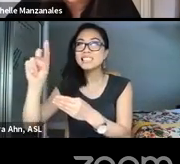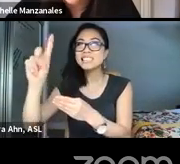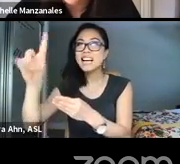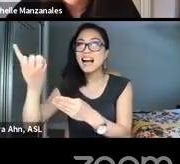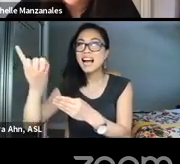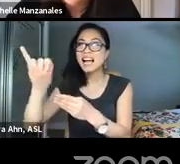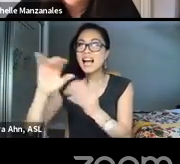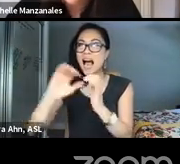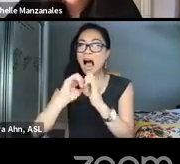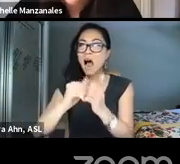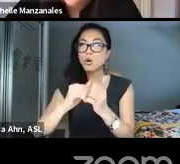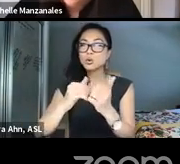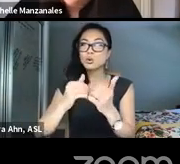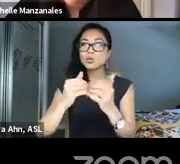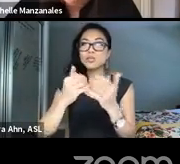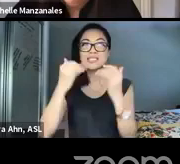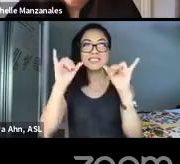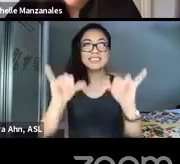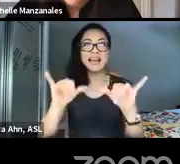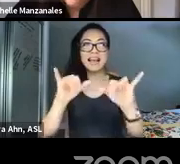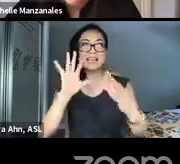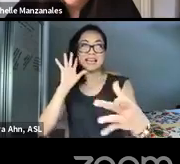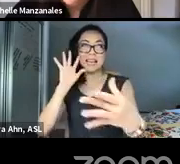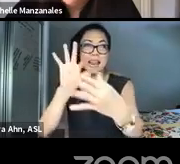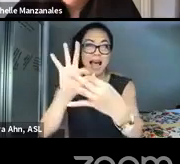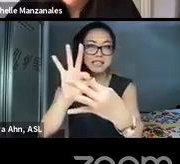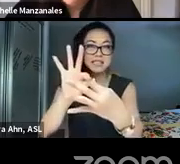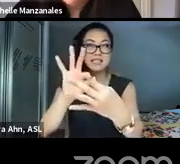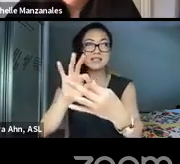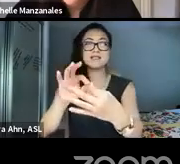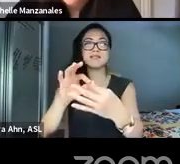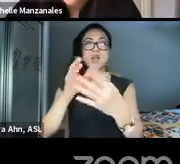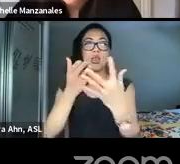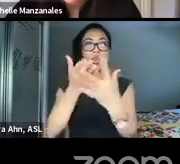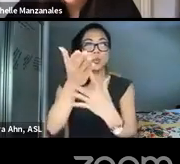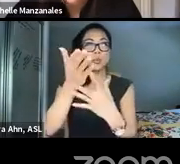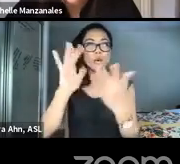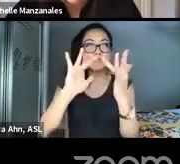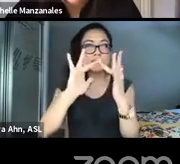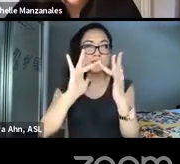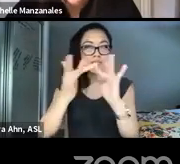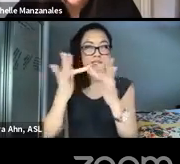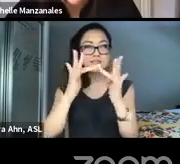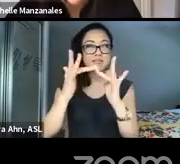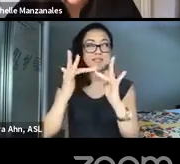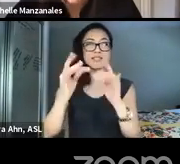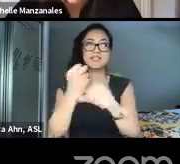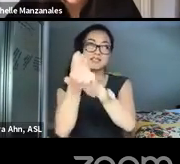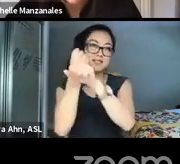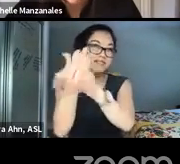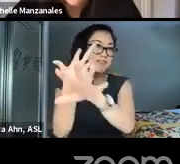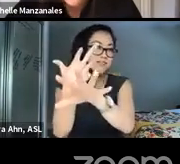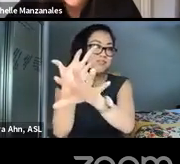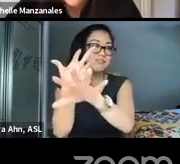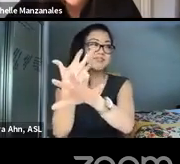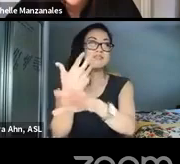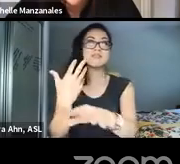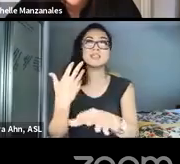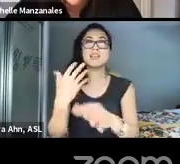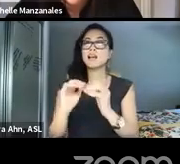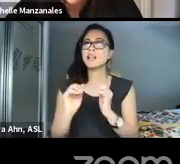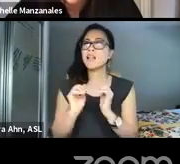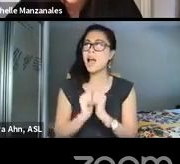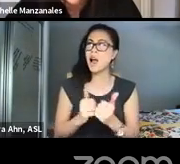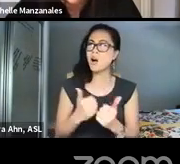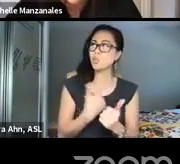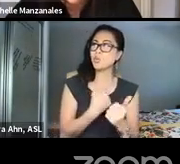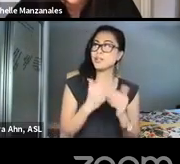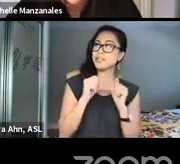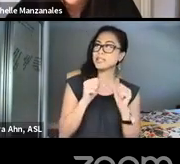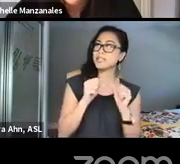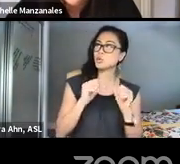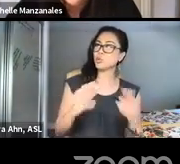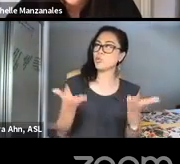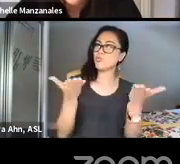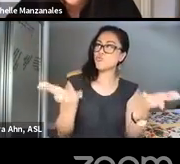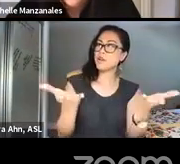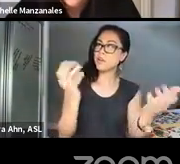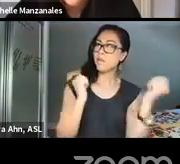and figuring out, OK, with this set of circumstances, how do we provide access to our community,